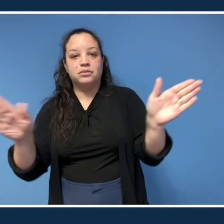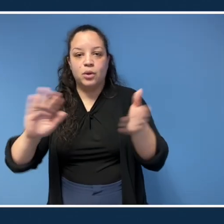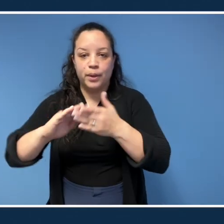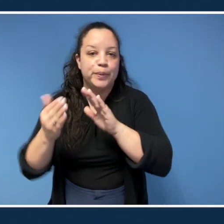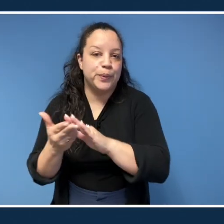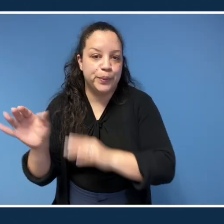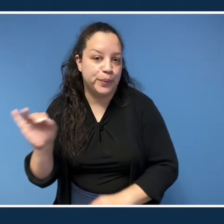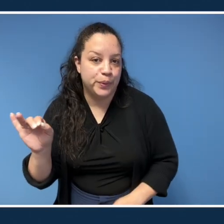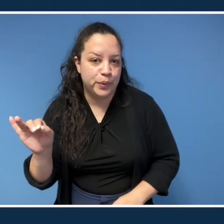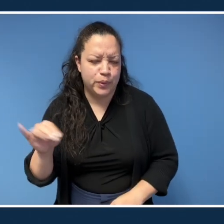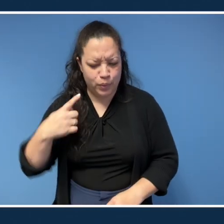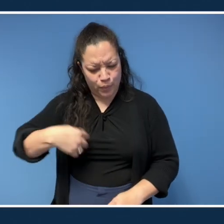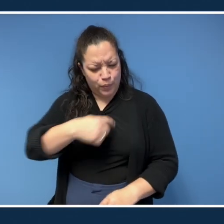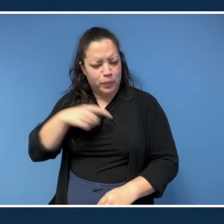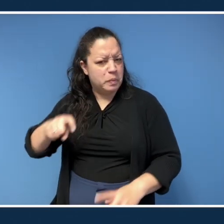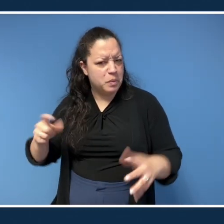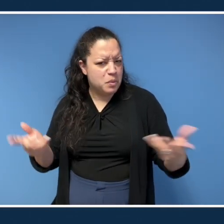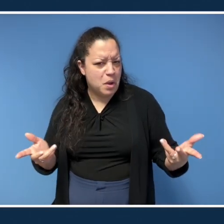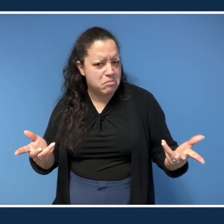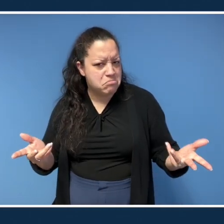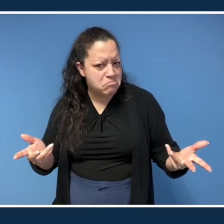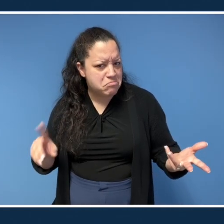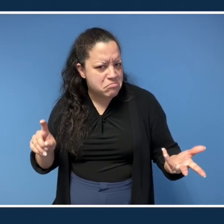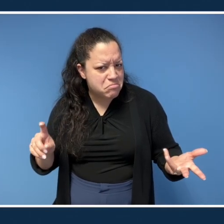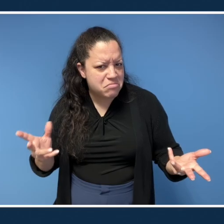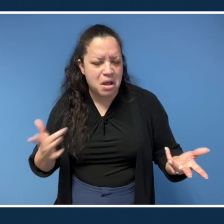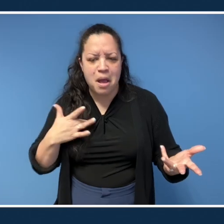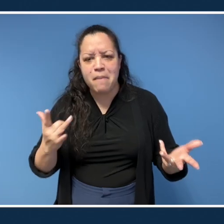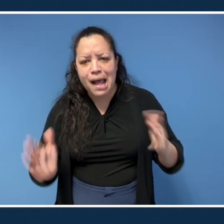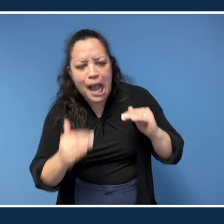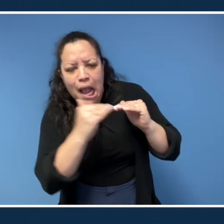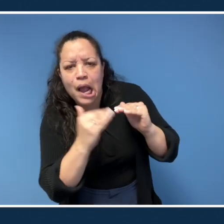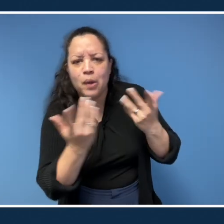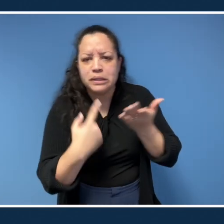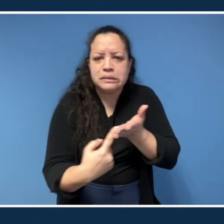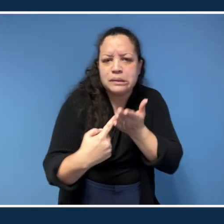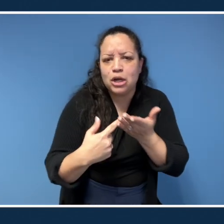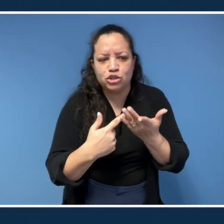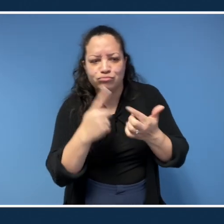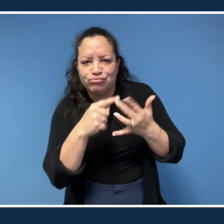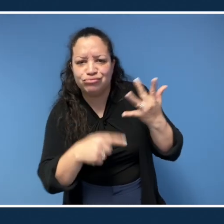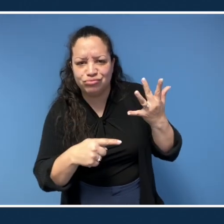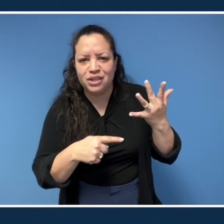Because a lot of the times we have conversations around equity, things of that nature. But I go back to the International Decade